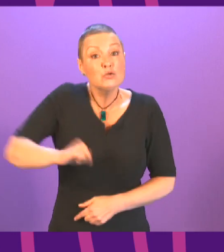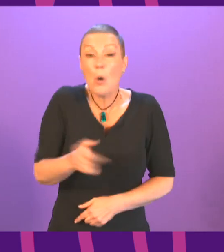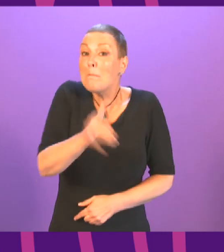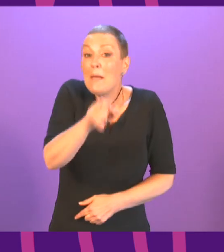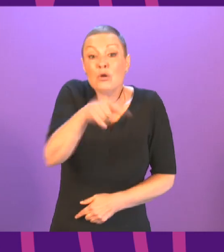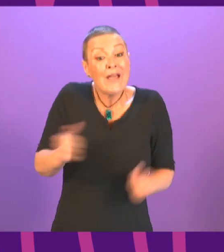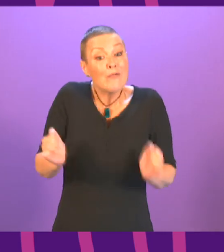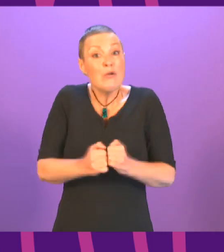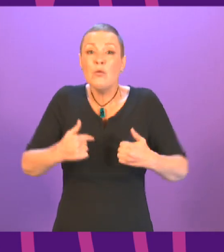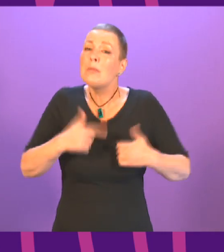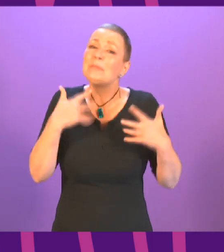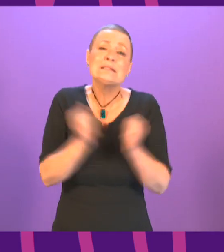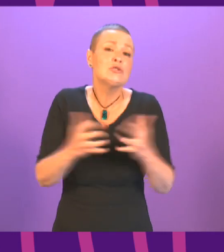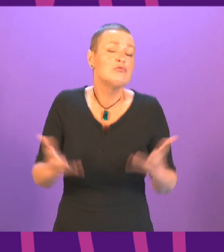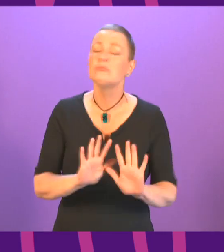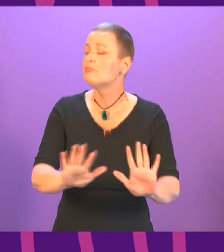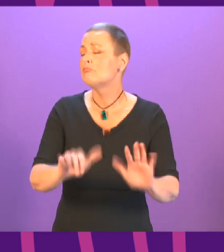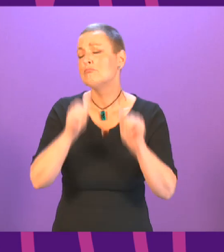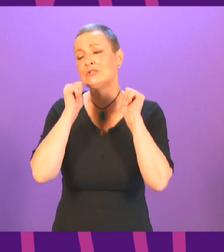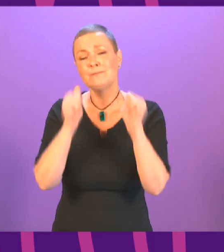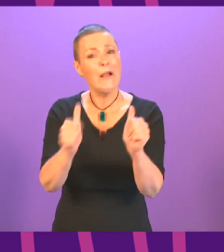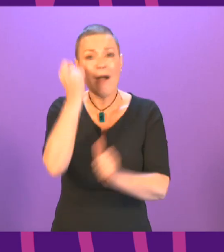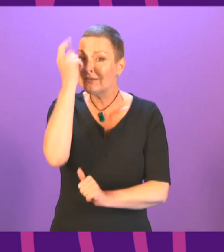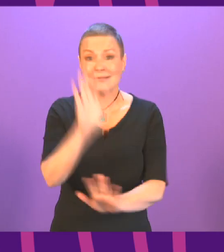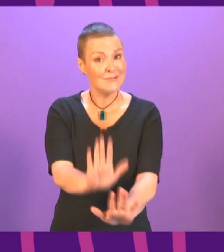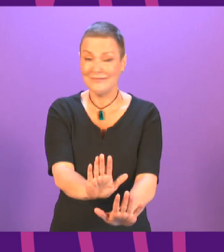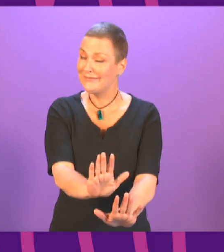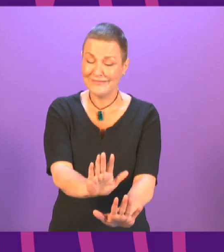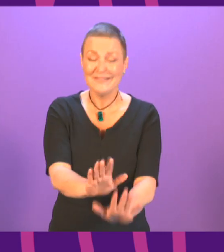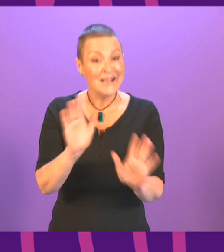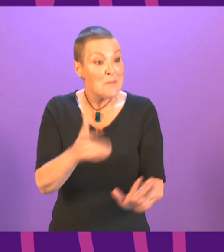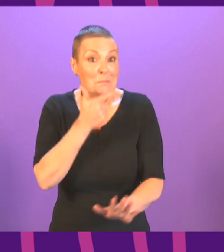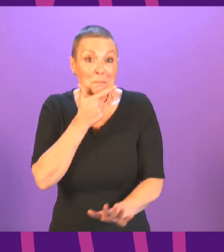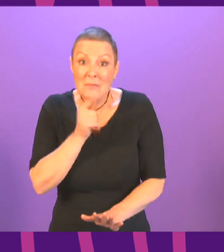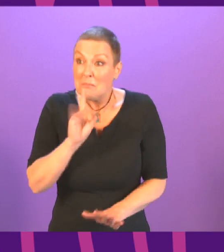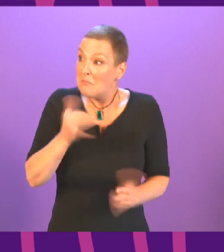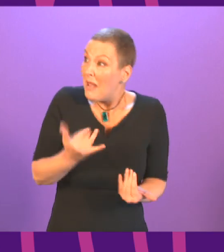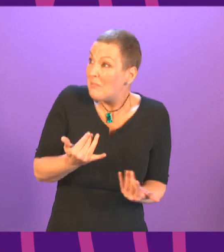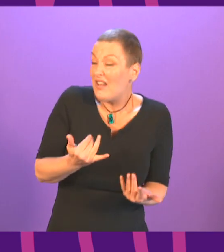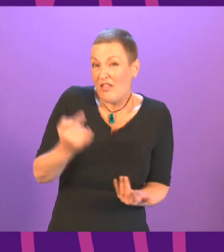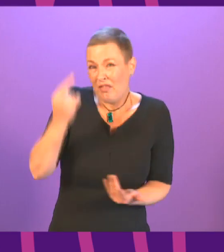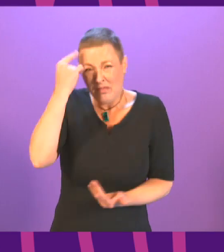agree or disagree with decisions that I take—that is perfectly understandable—and they will